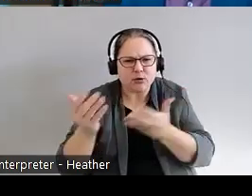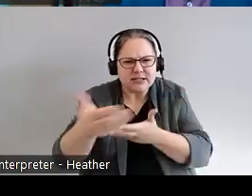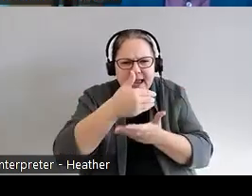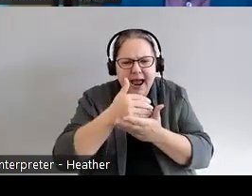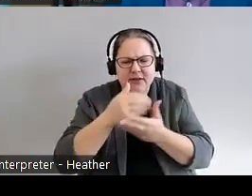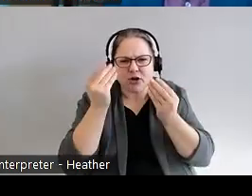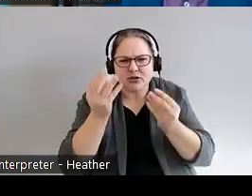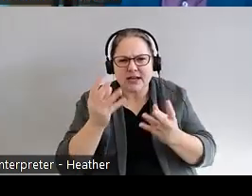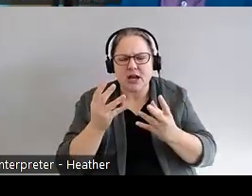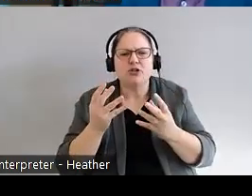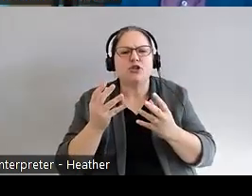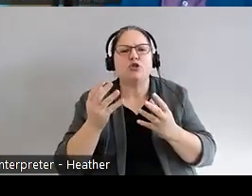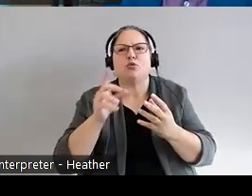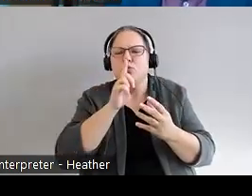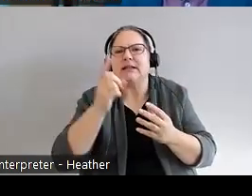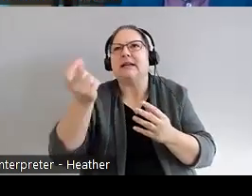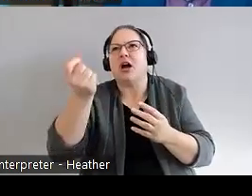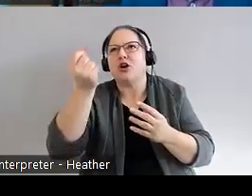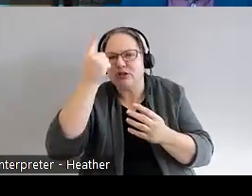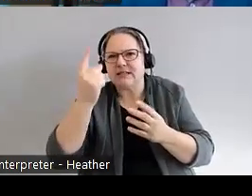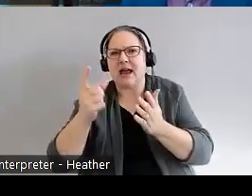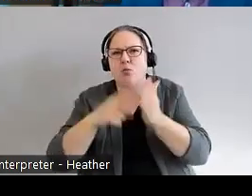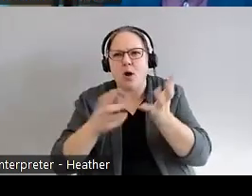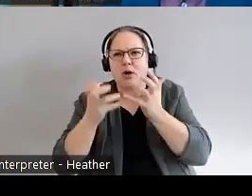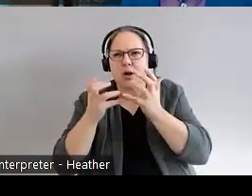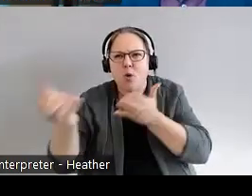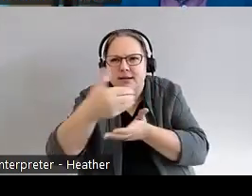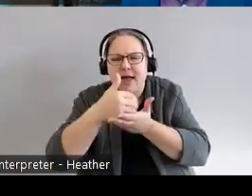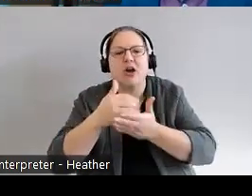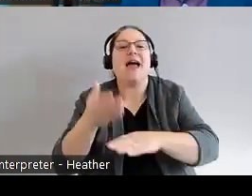what we're capturing has improved and I'm going to talk a little bit about what we're using for that.